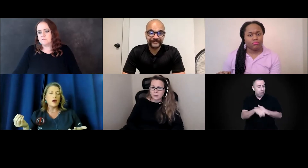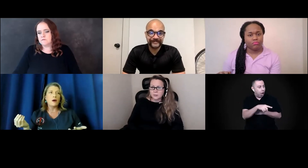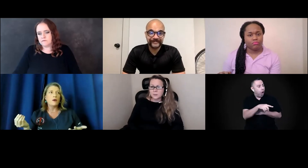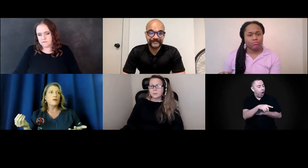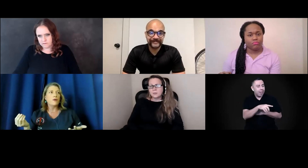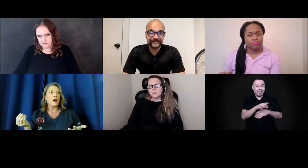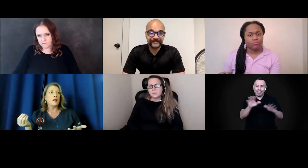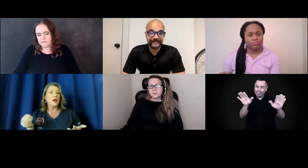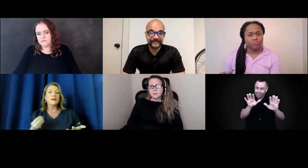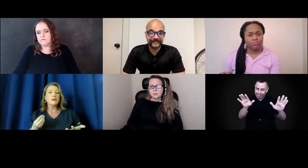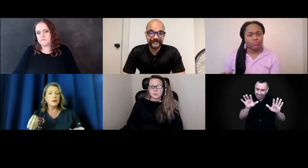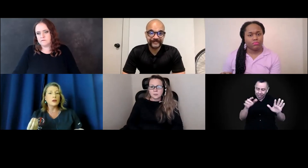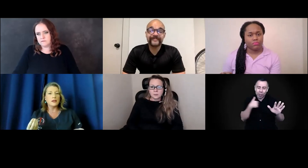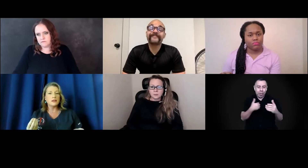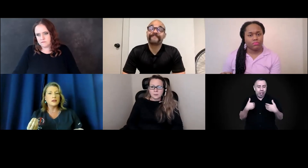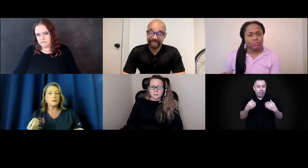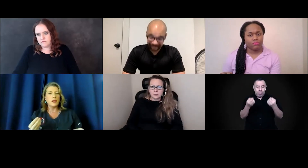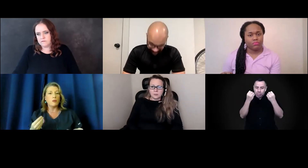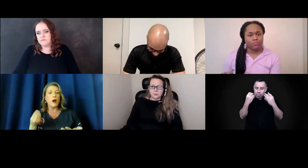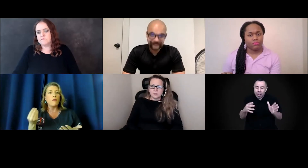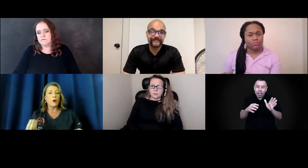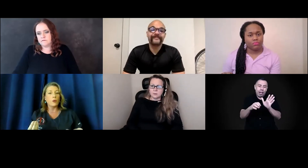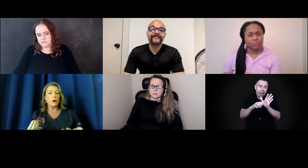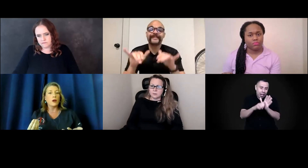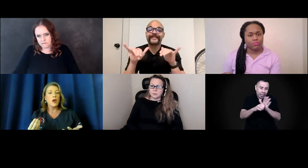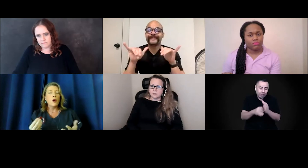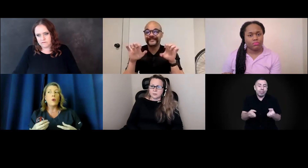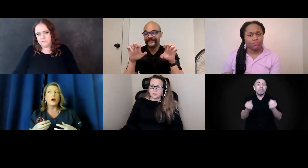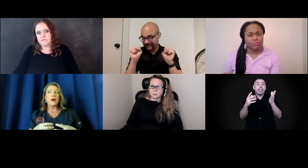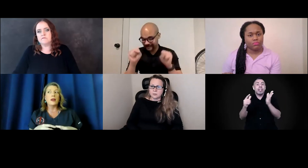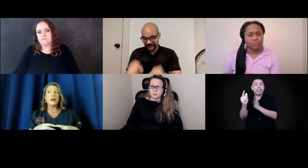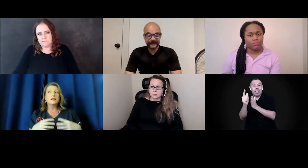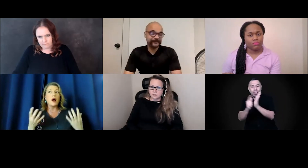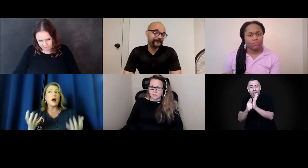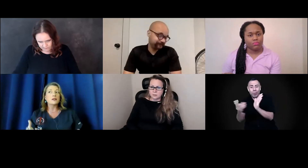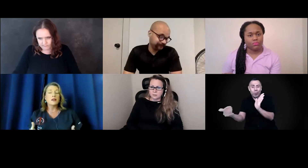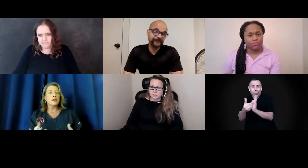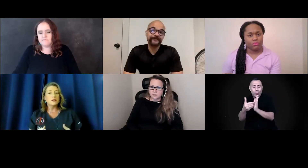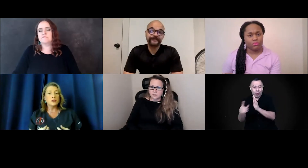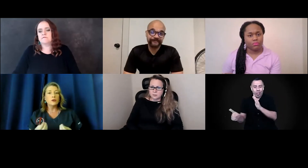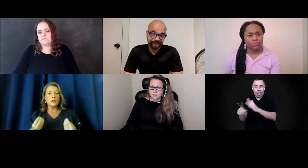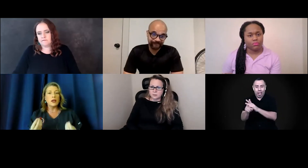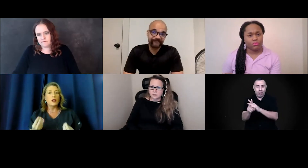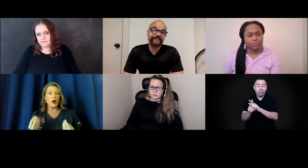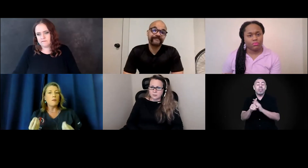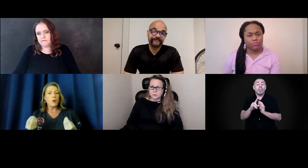of a lot of legal cases brought forward where it ends up costing the institution a lot more